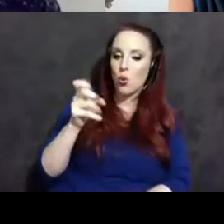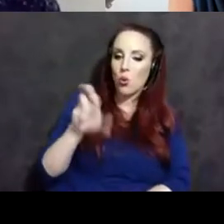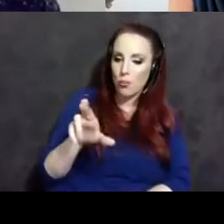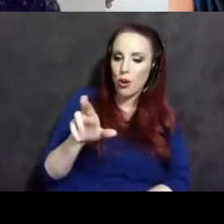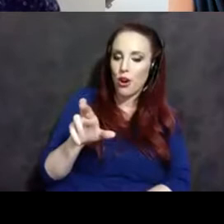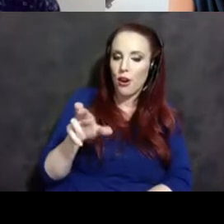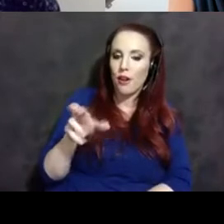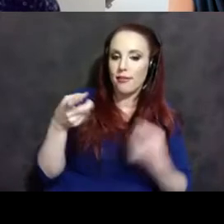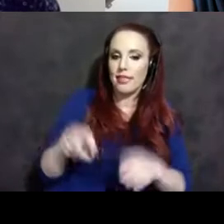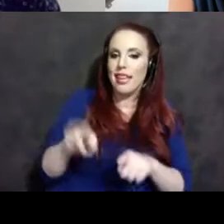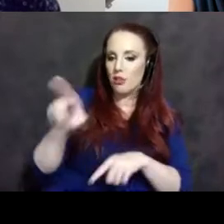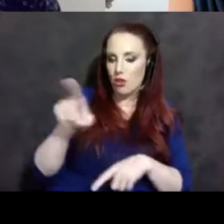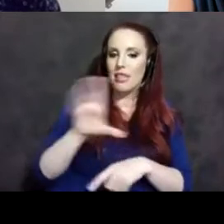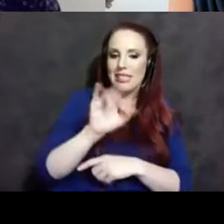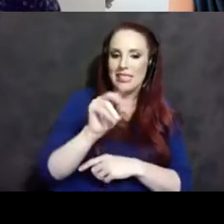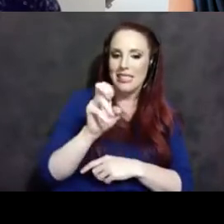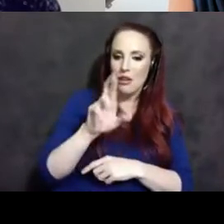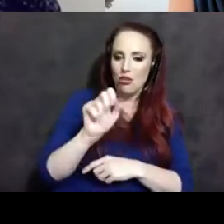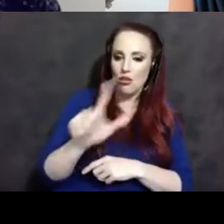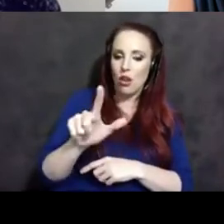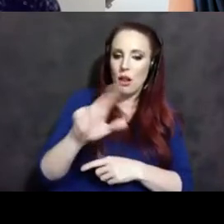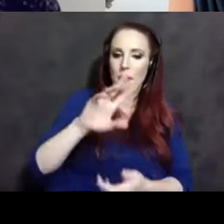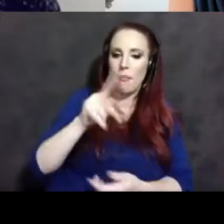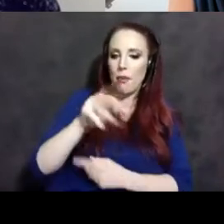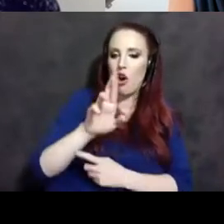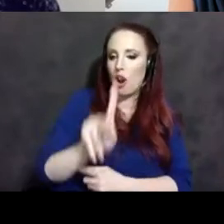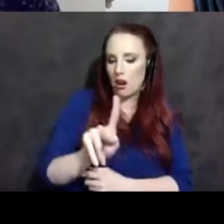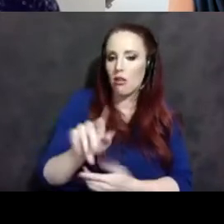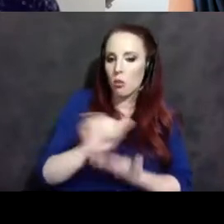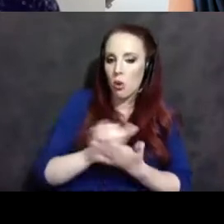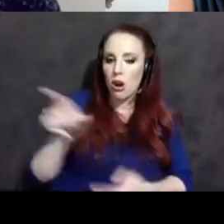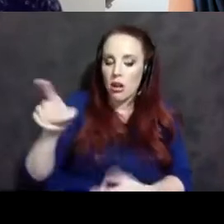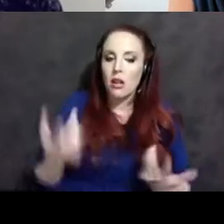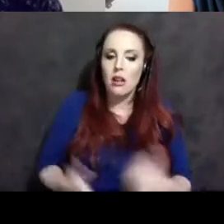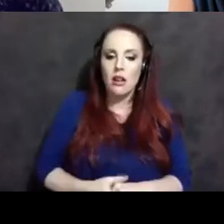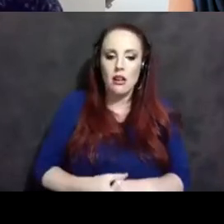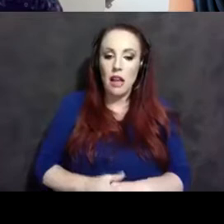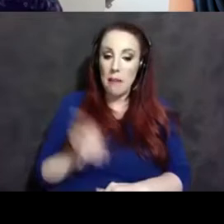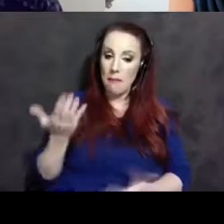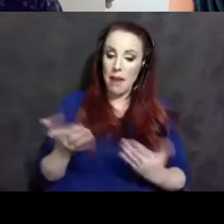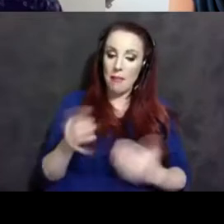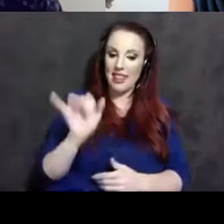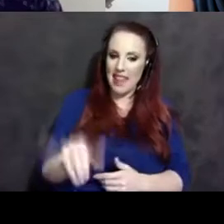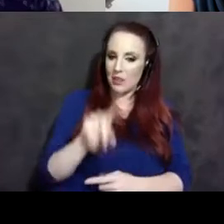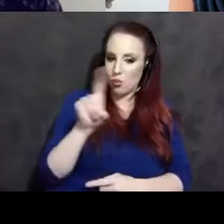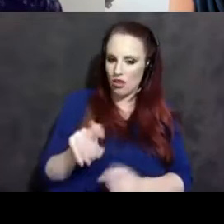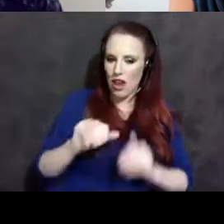And so, how does that show up at work is something that, maybe that's the certain question, is like, how are we weaponizing our whiteness?